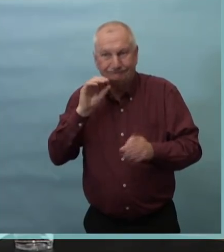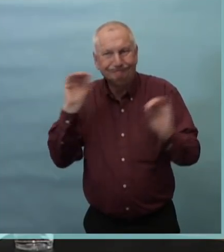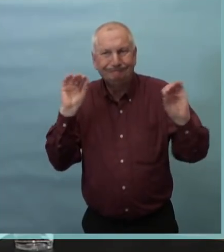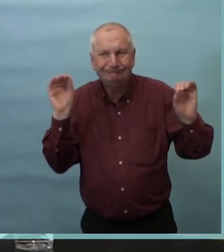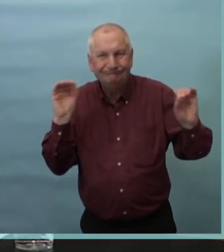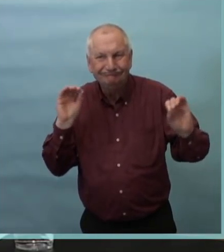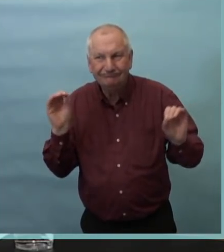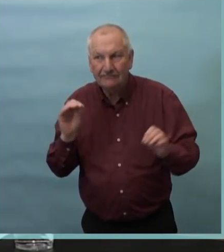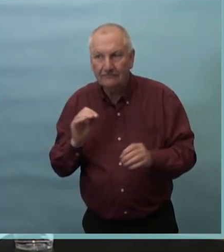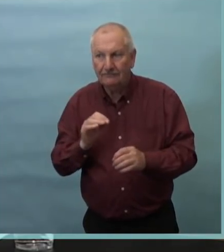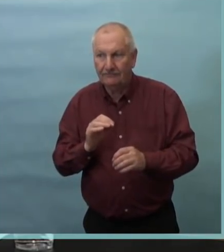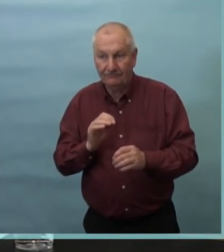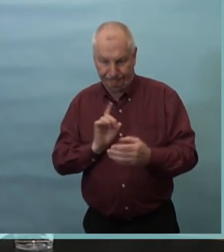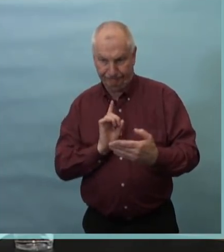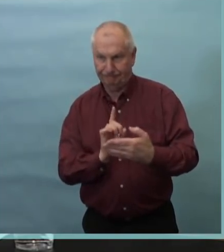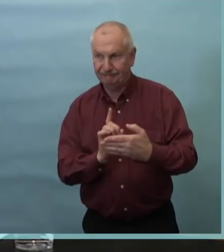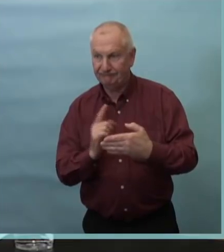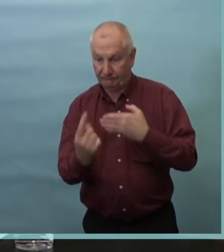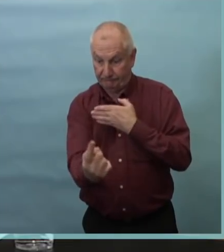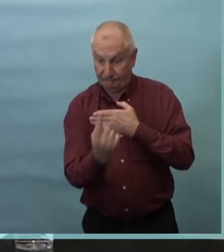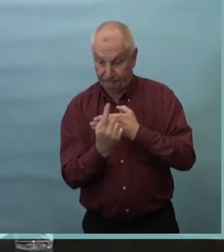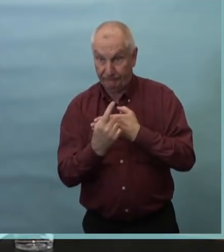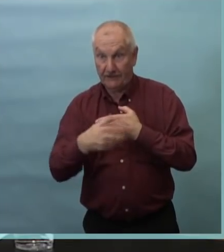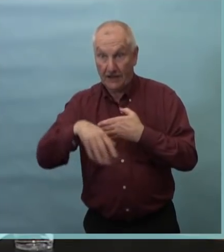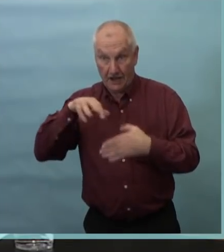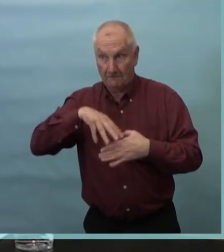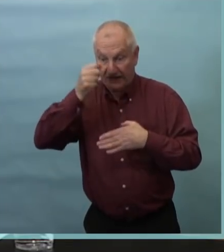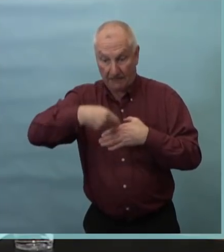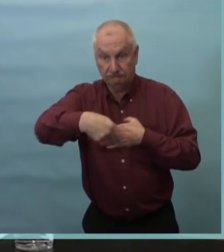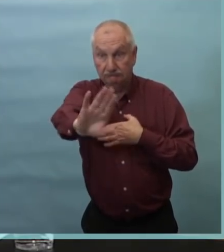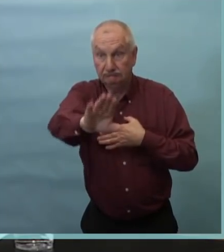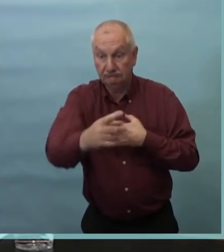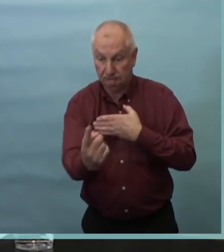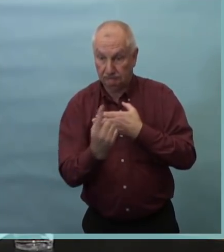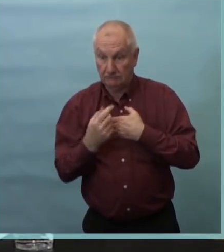function as but it's going to be all depend on the ability to maintain space